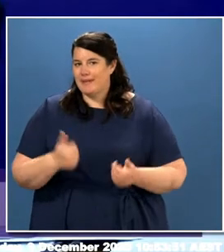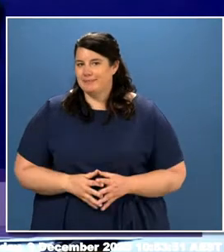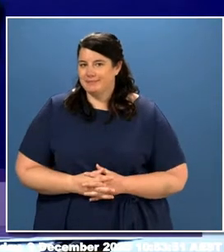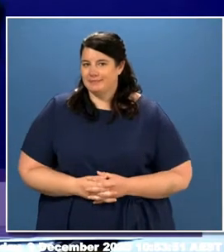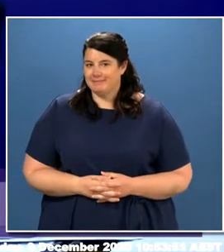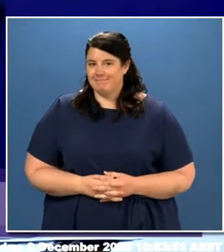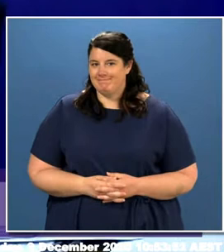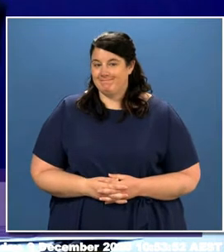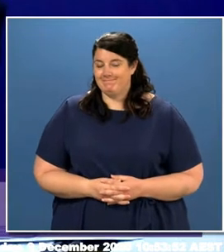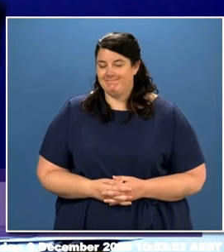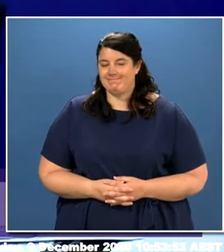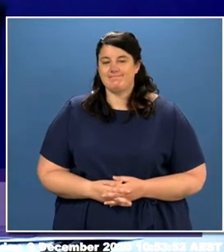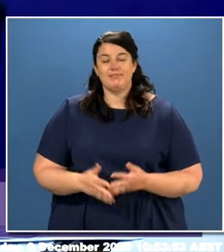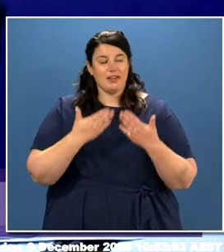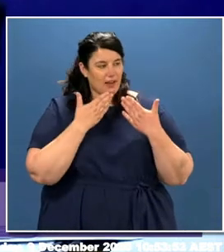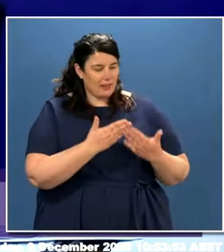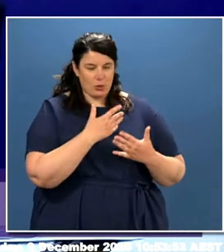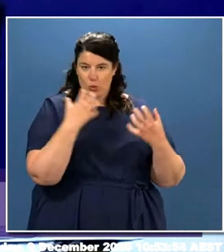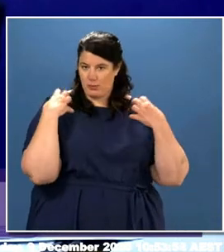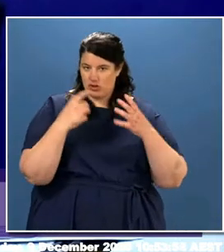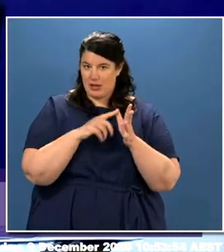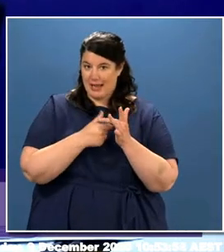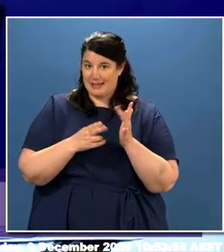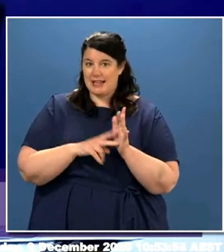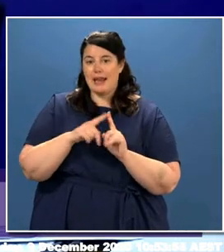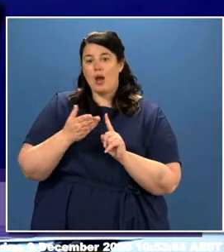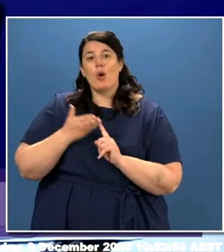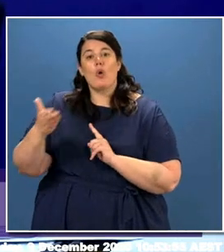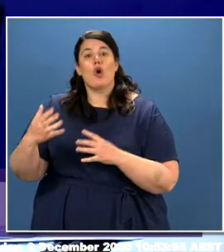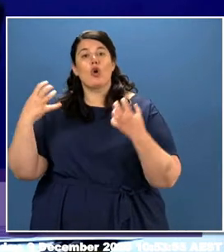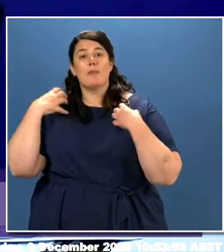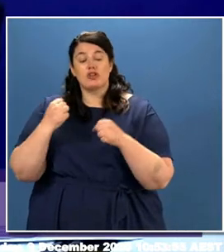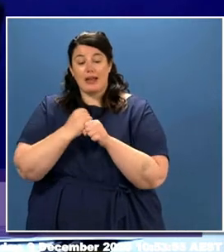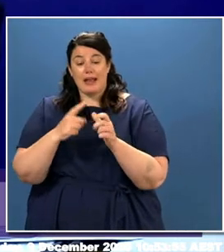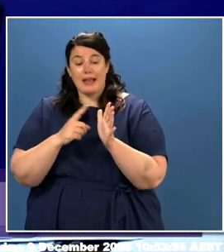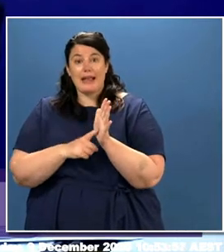Thank you, Commissioner Atkinson. Commissioner Galbally, I will ask Commissioner Galbally if she has any